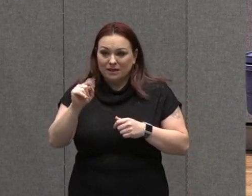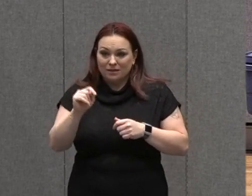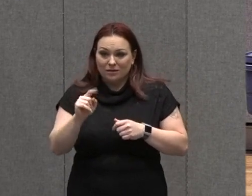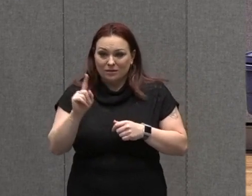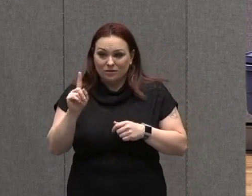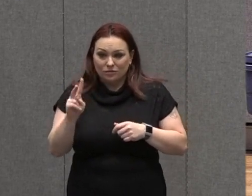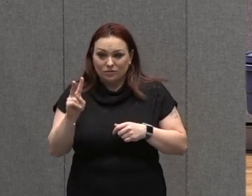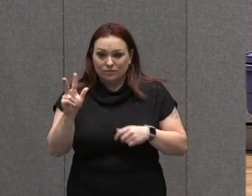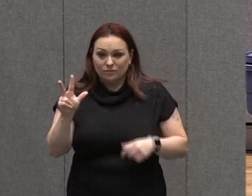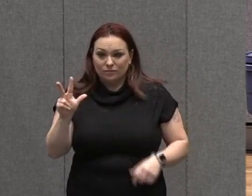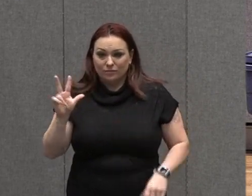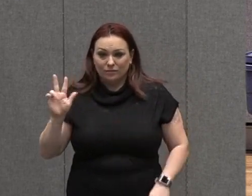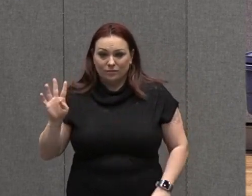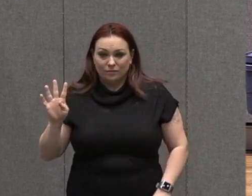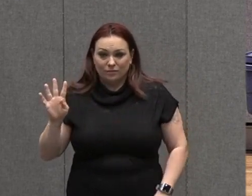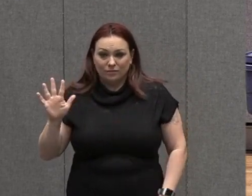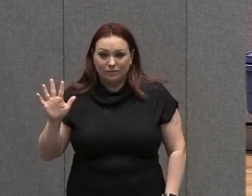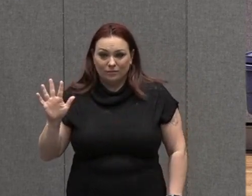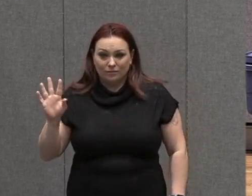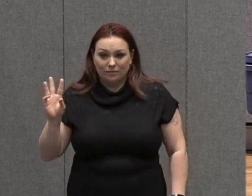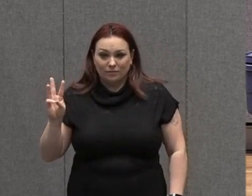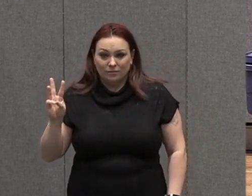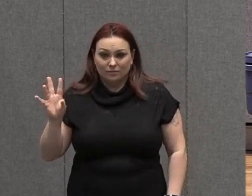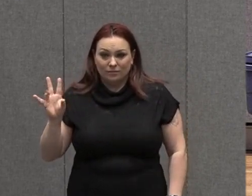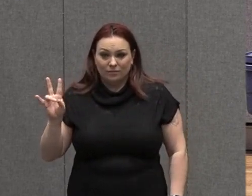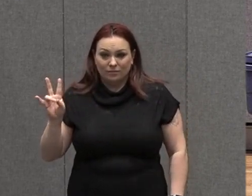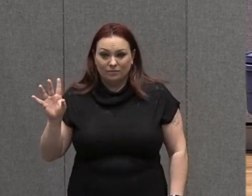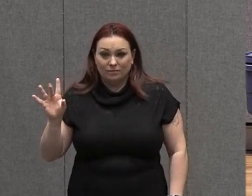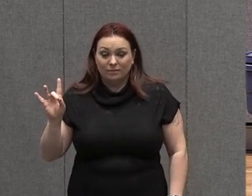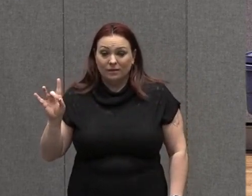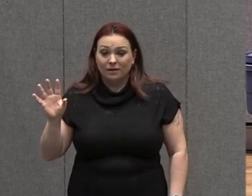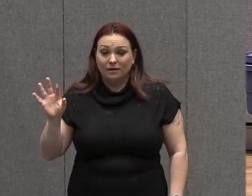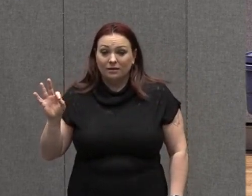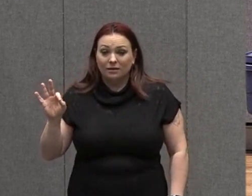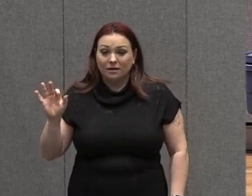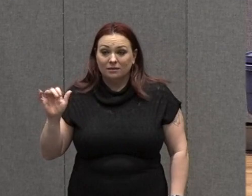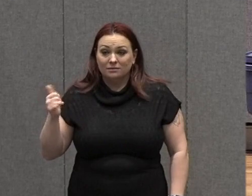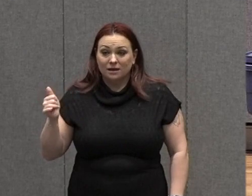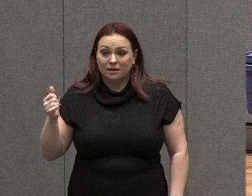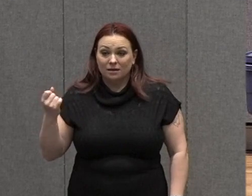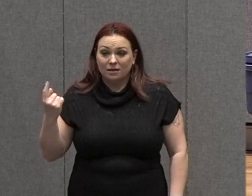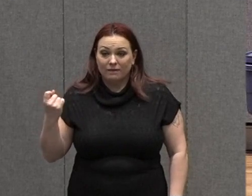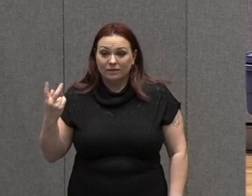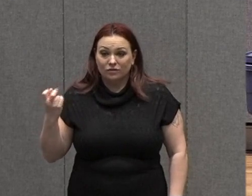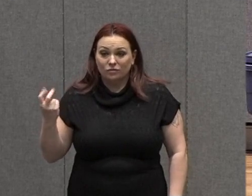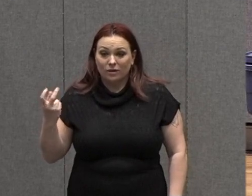One two three four five six seven eight nine ten eleven twelve